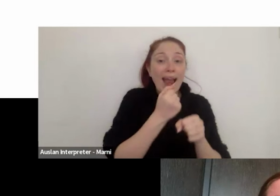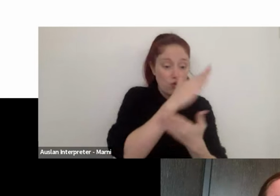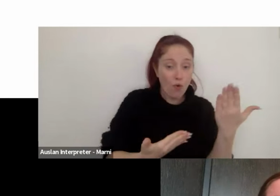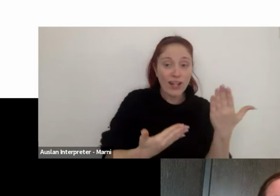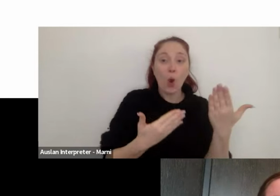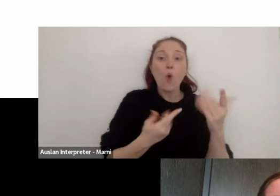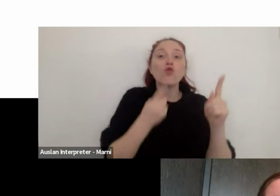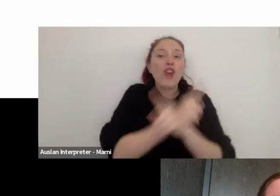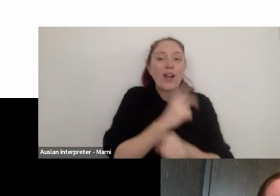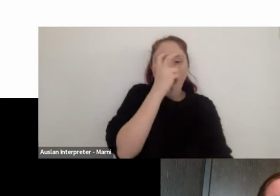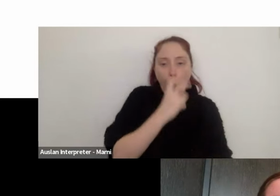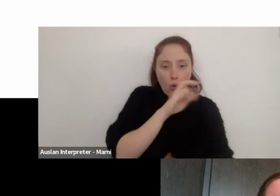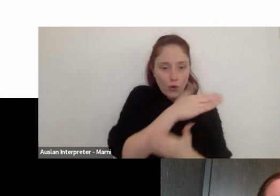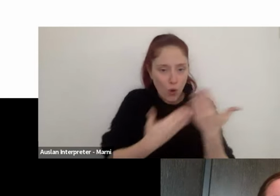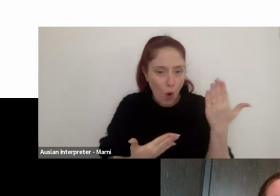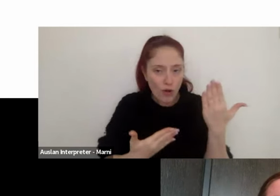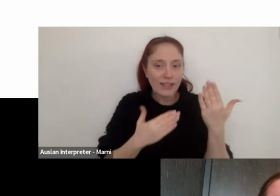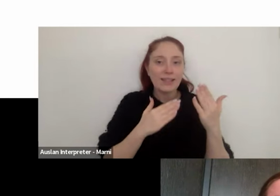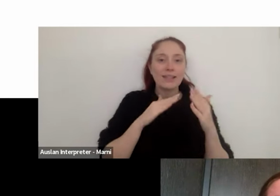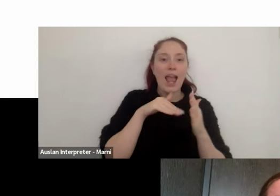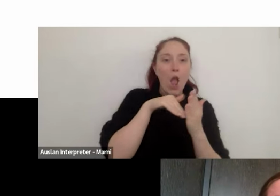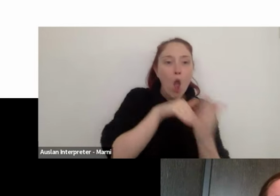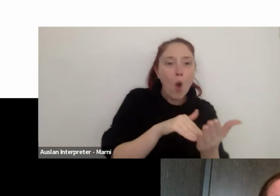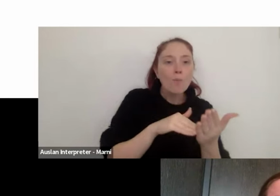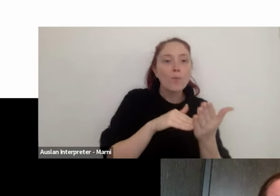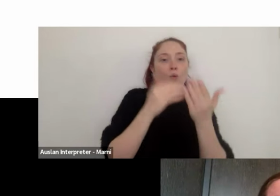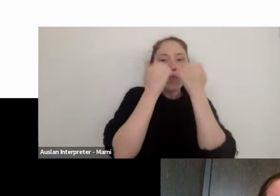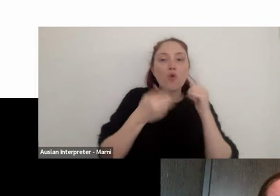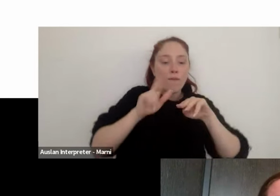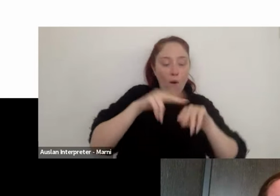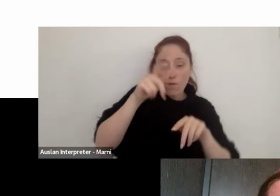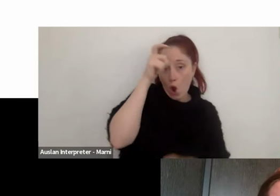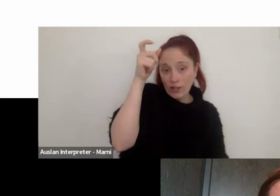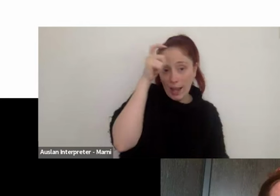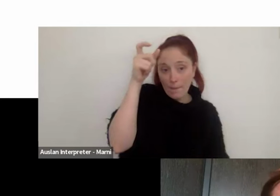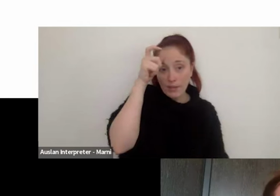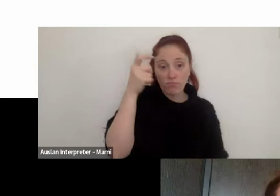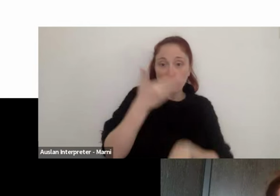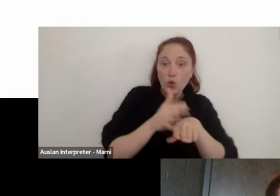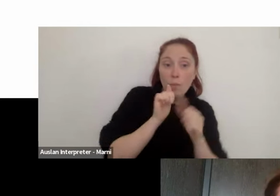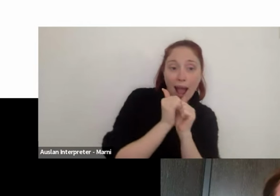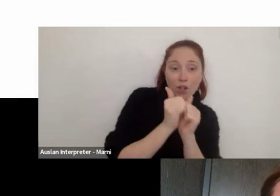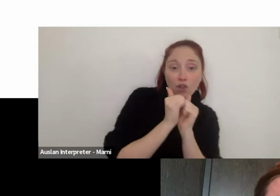to develop a proof of concept, to develop new partnerships and ways of working. Whereas the